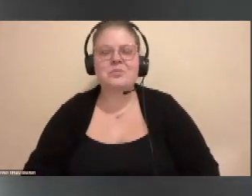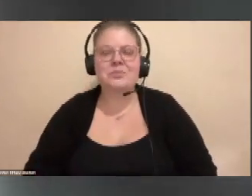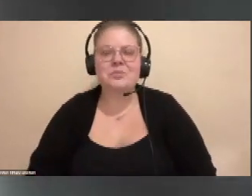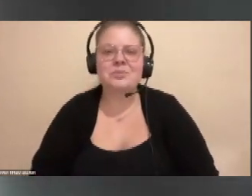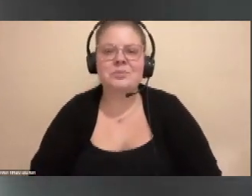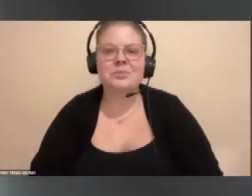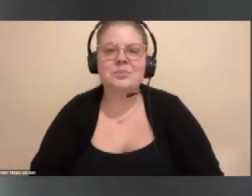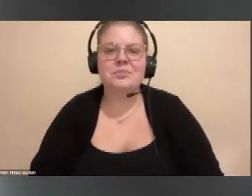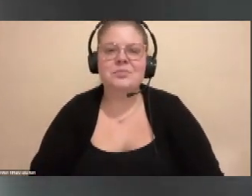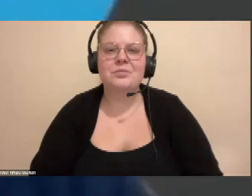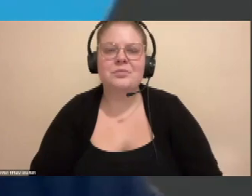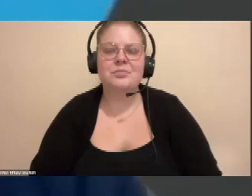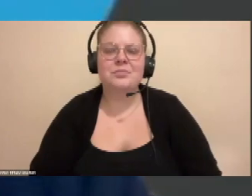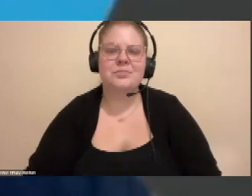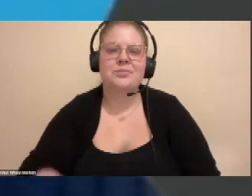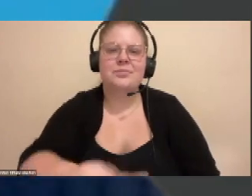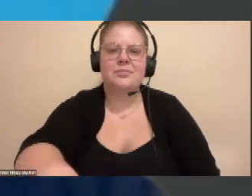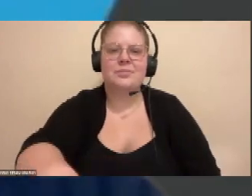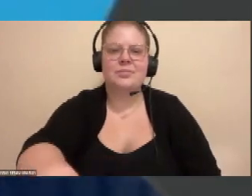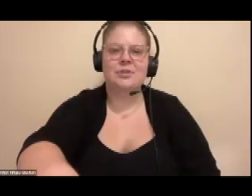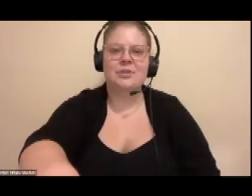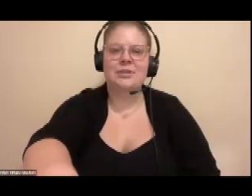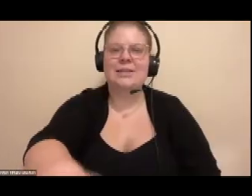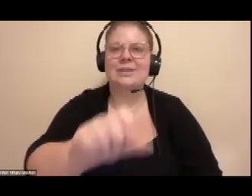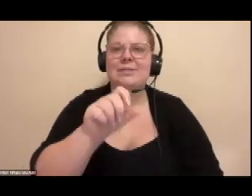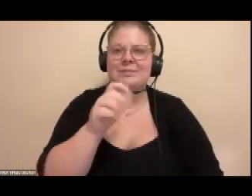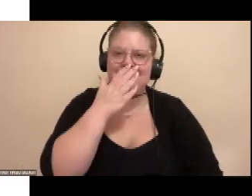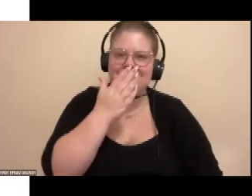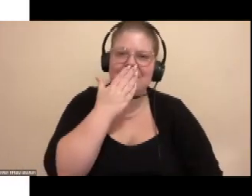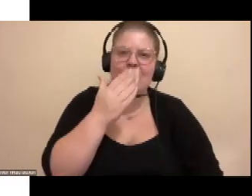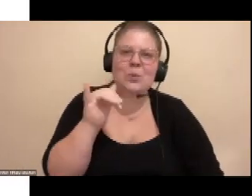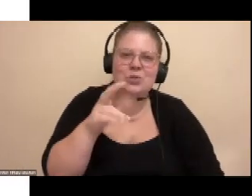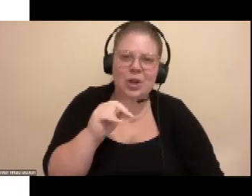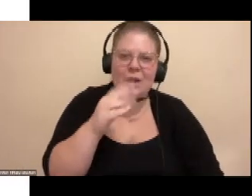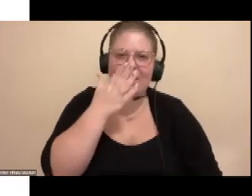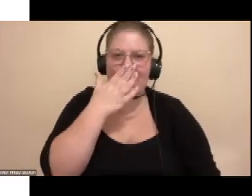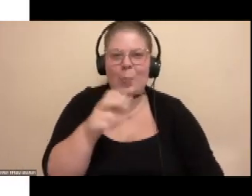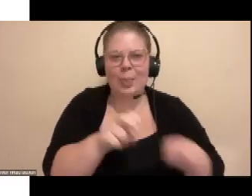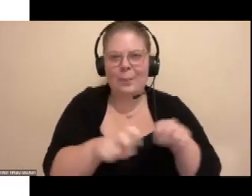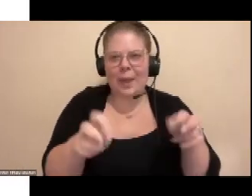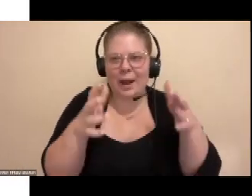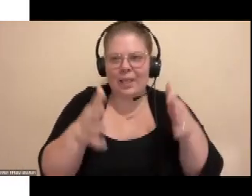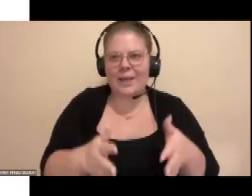Thanks so much, John. And again, thank you to all the panelists. Thank you for the audience and